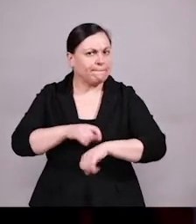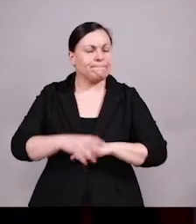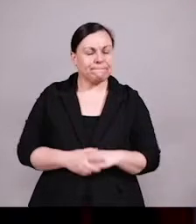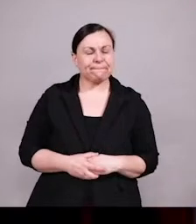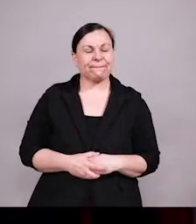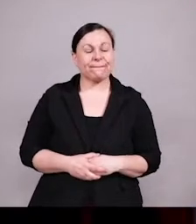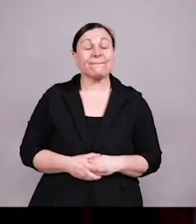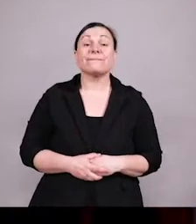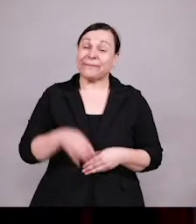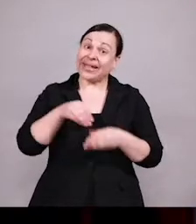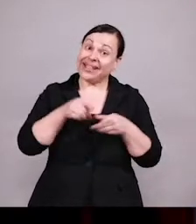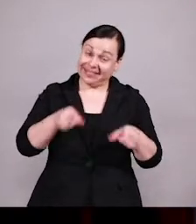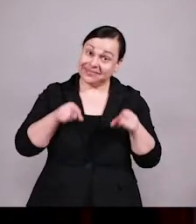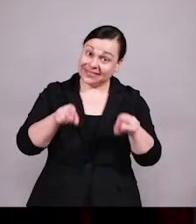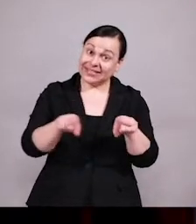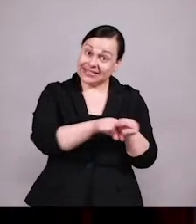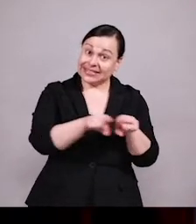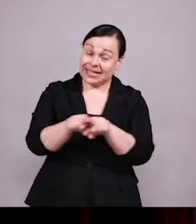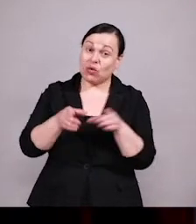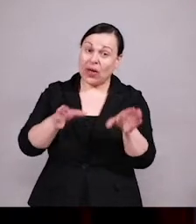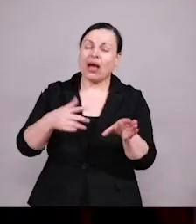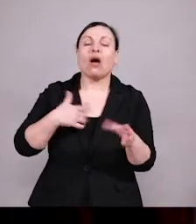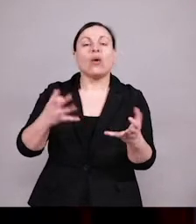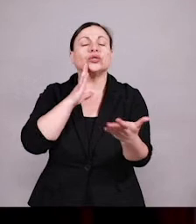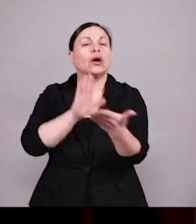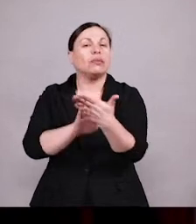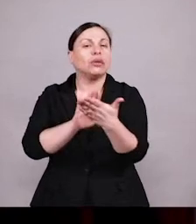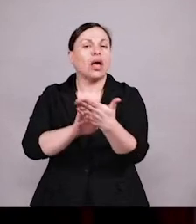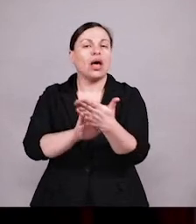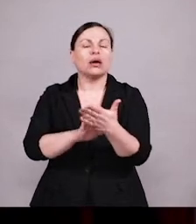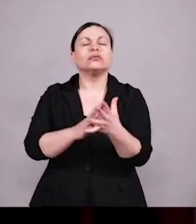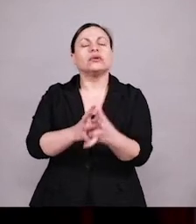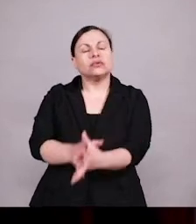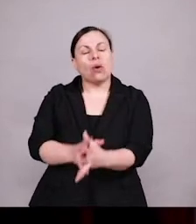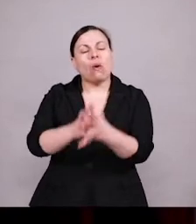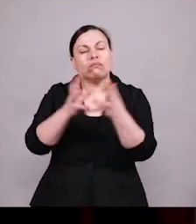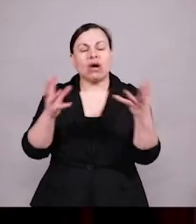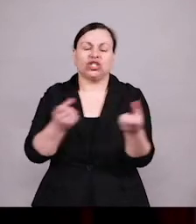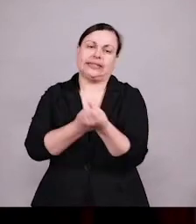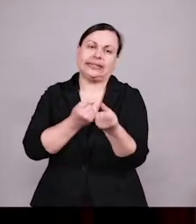In that same regard, I also want to applaud the invaluable assistance our students received